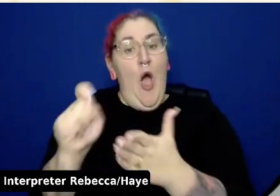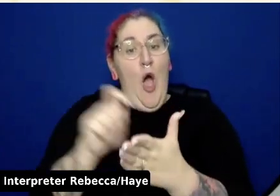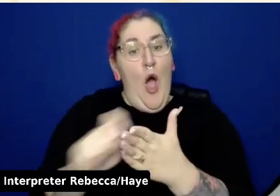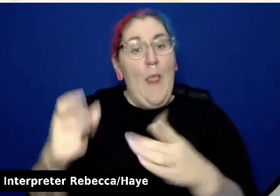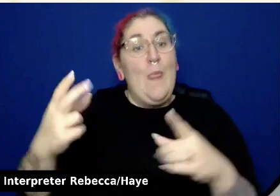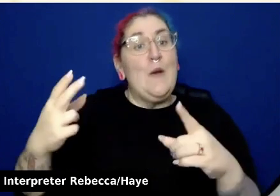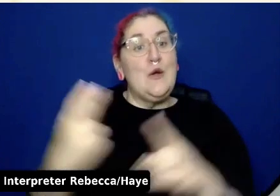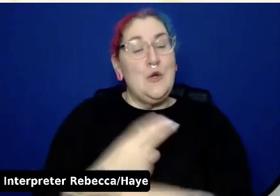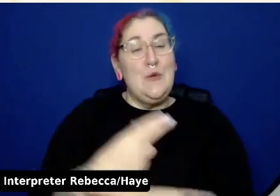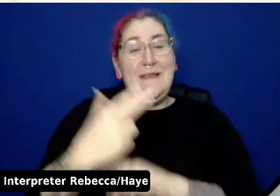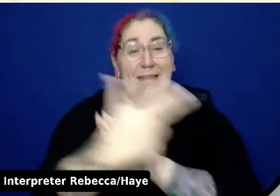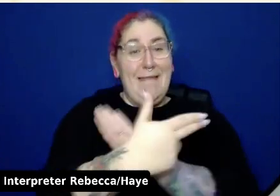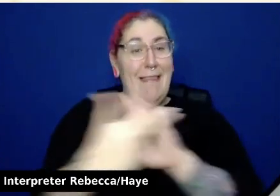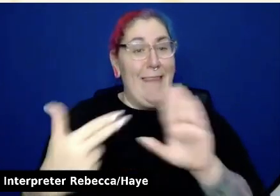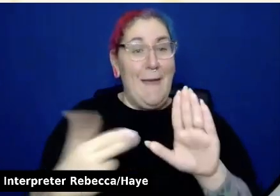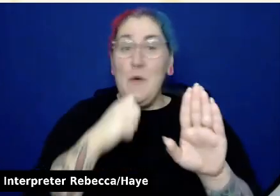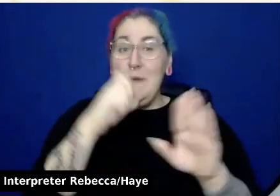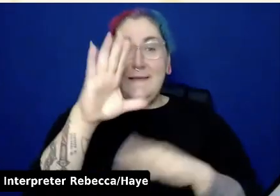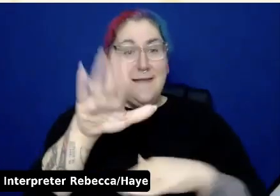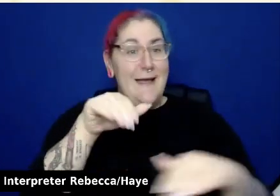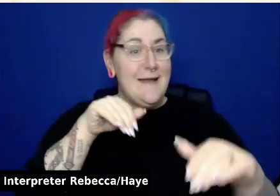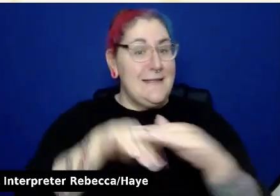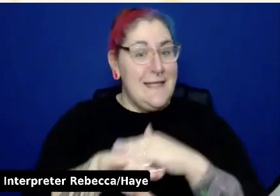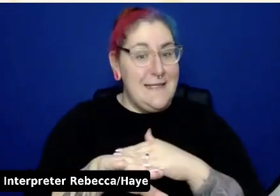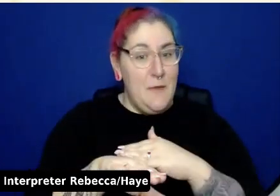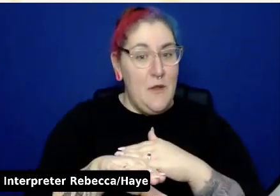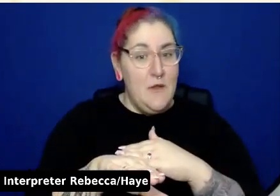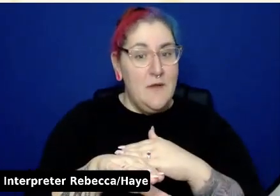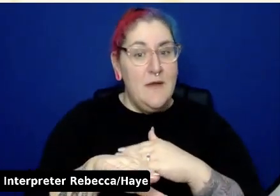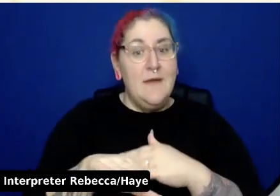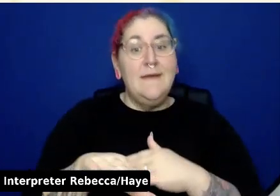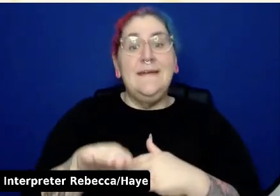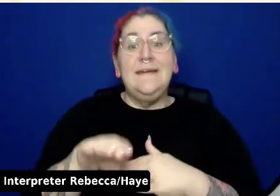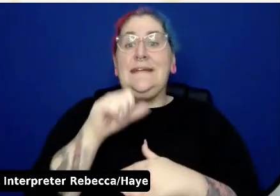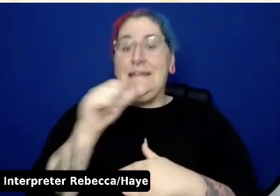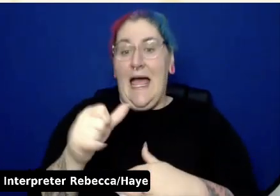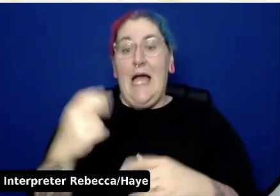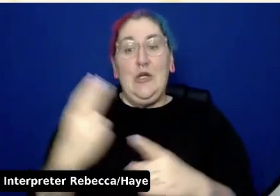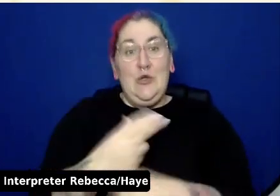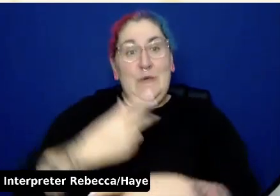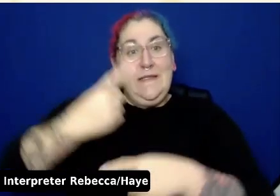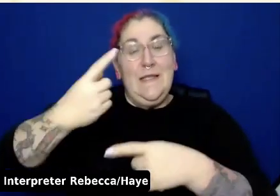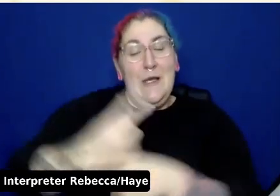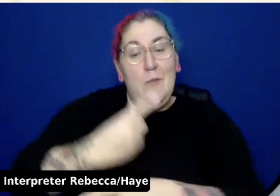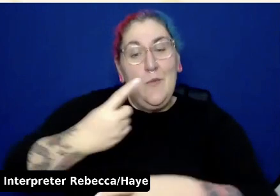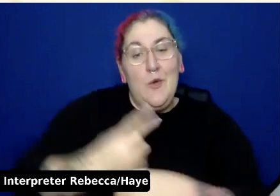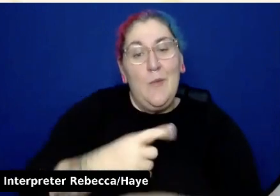But unfortunately, he was not aware that the native text inside the link